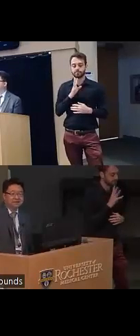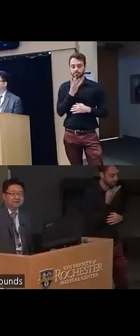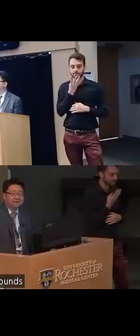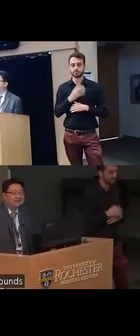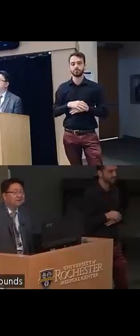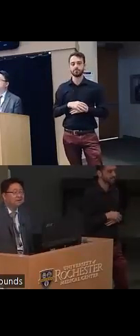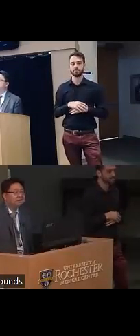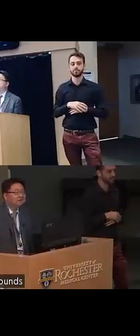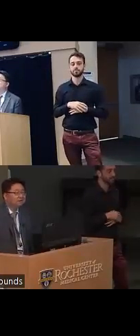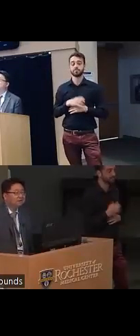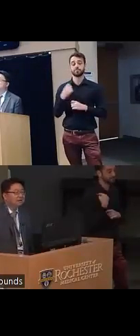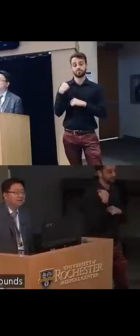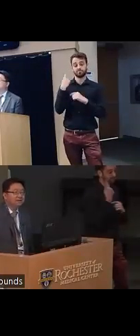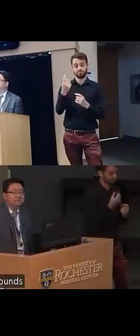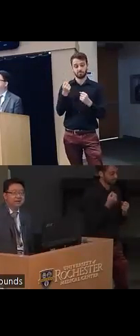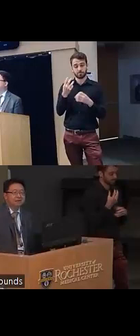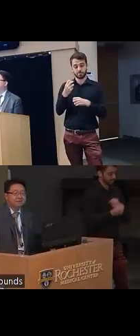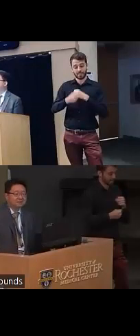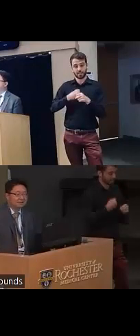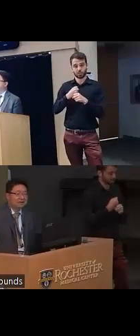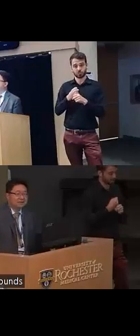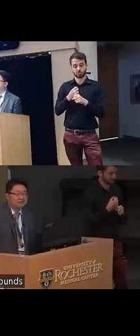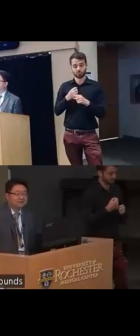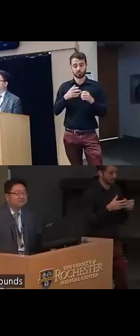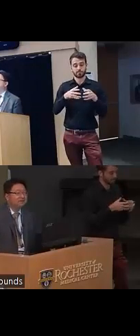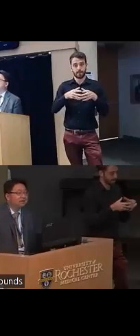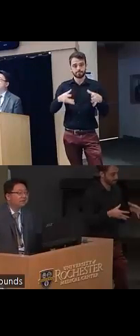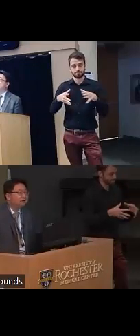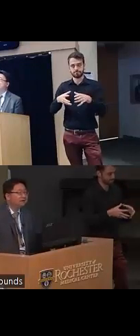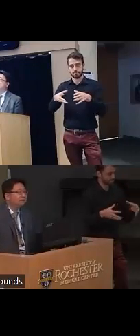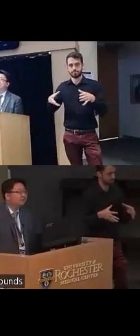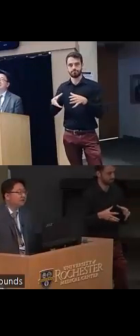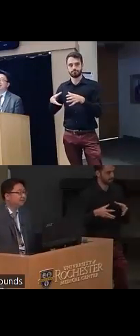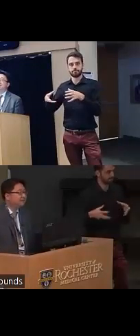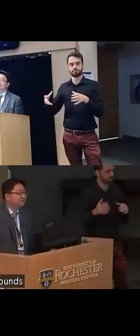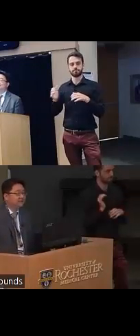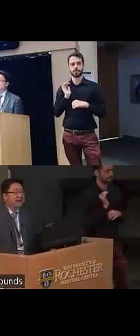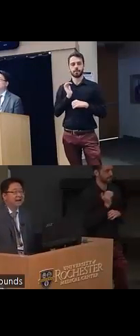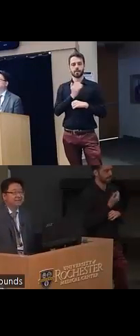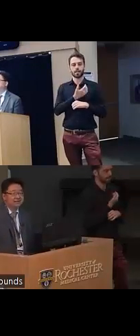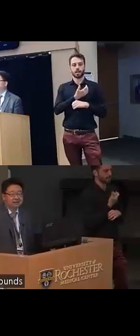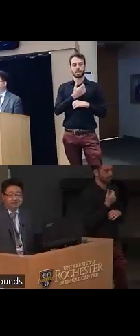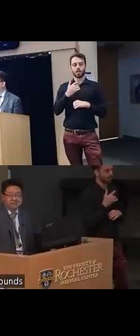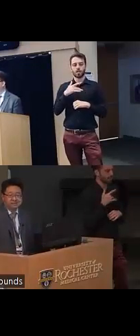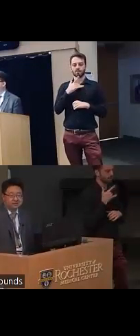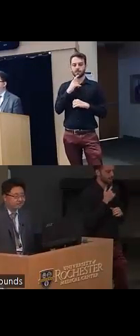the past several years heavy compartmentalized to the degree that we have left gaps in our missions